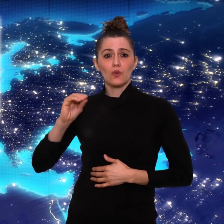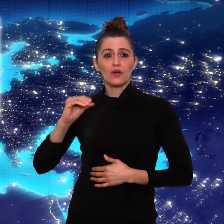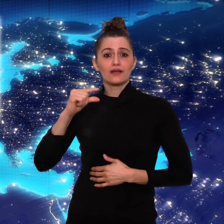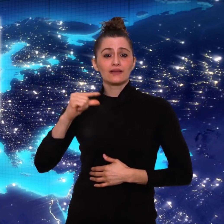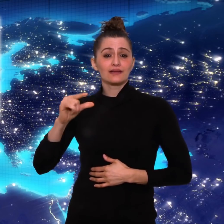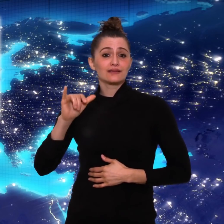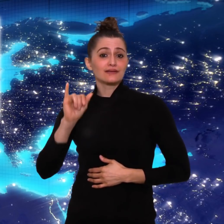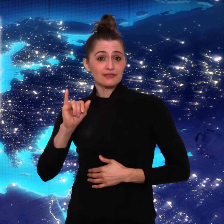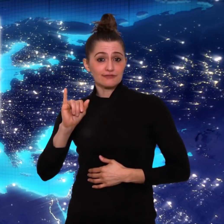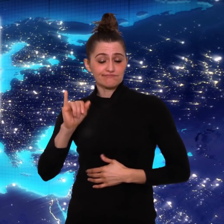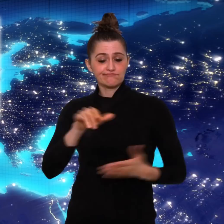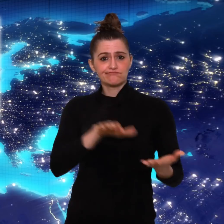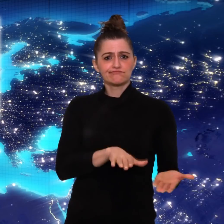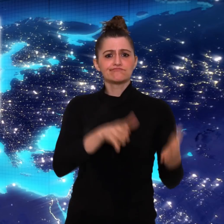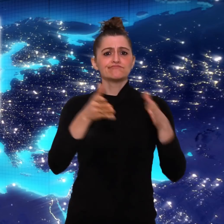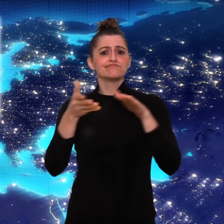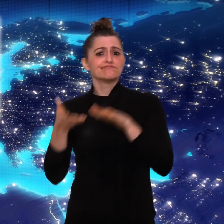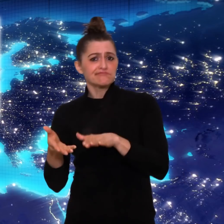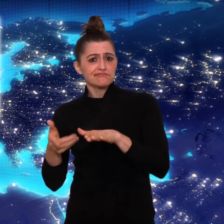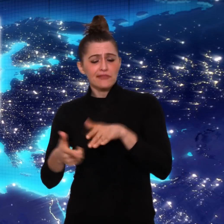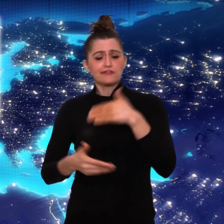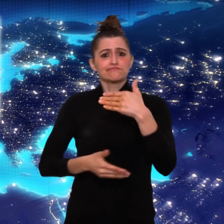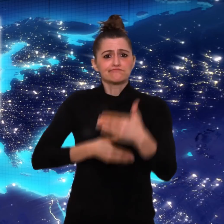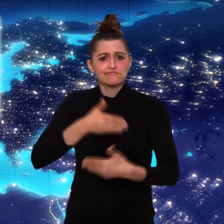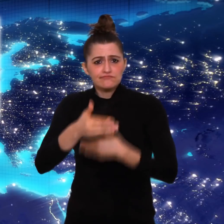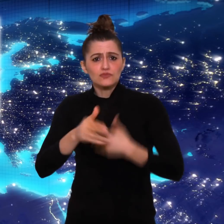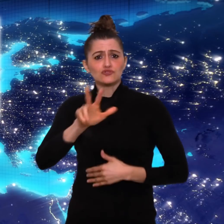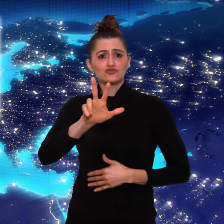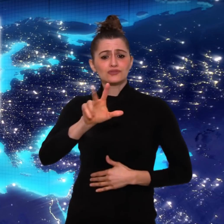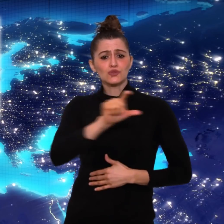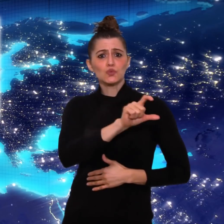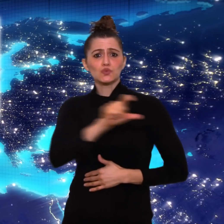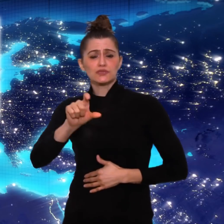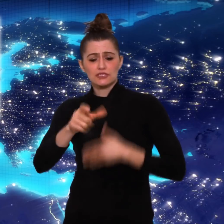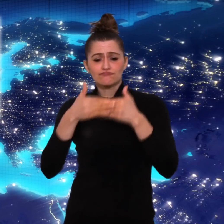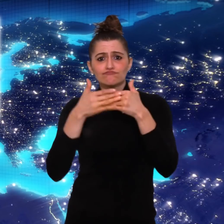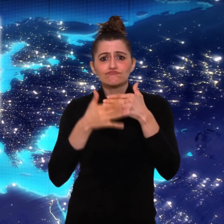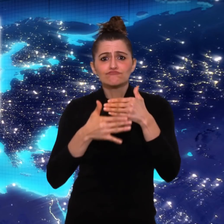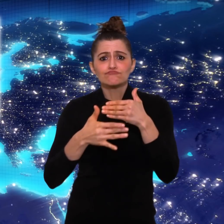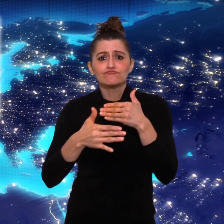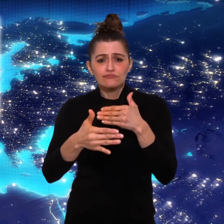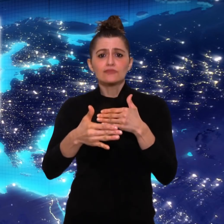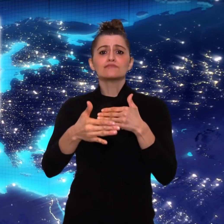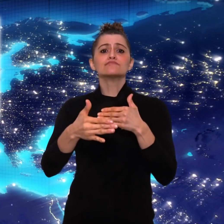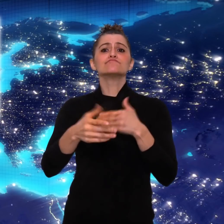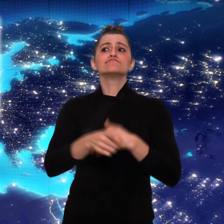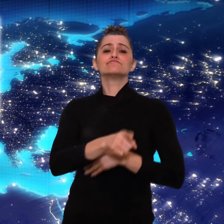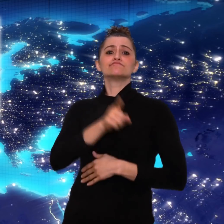journalist, Jamal Khashoggi, Saudi